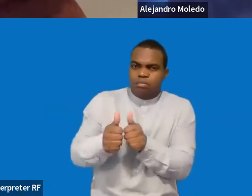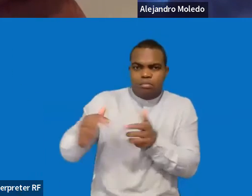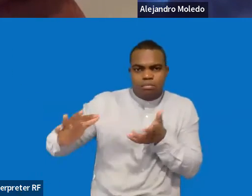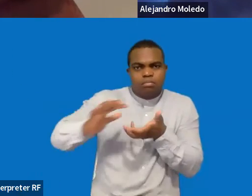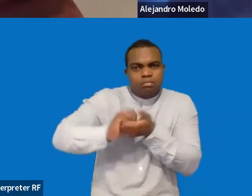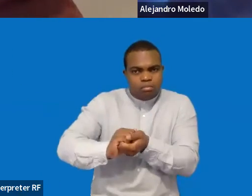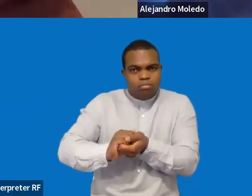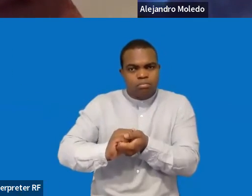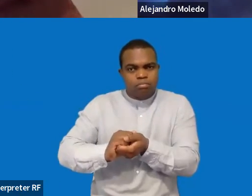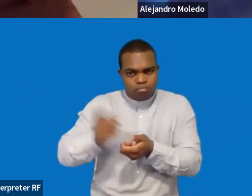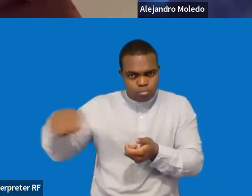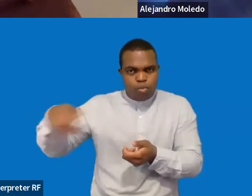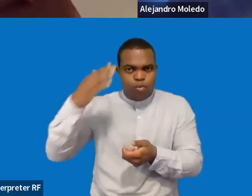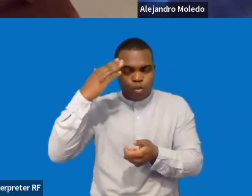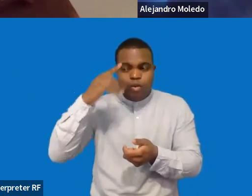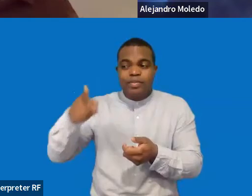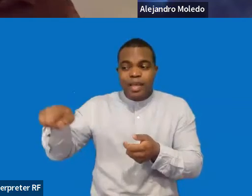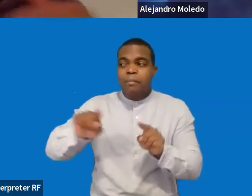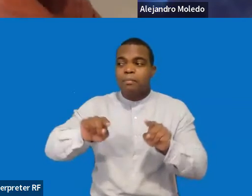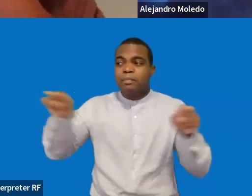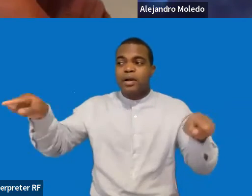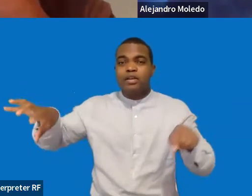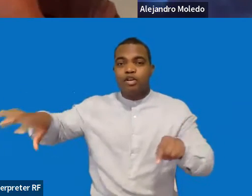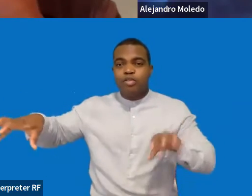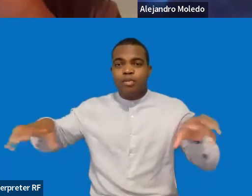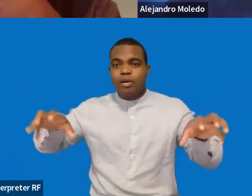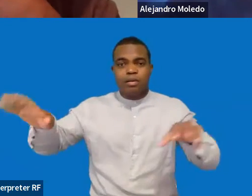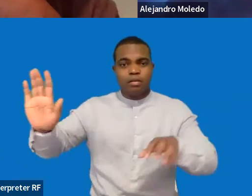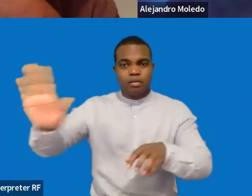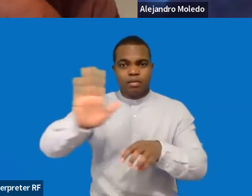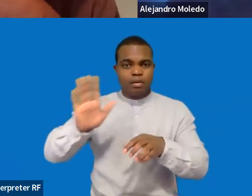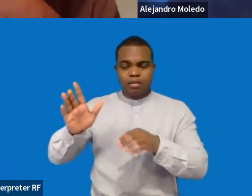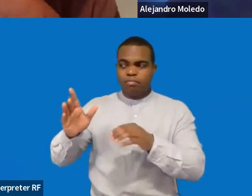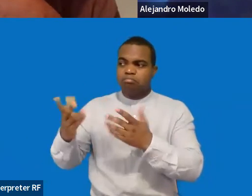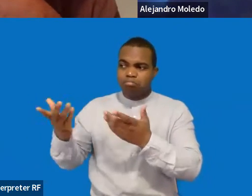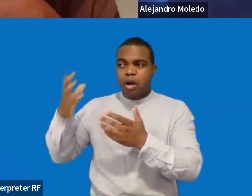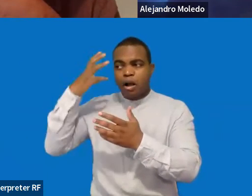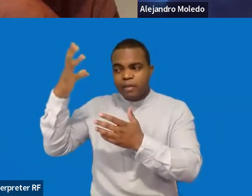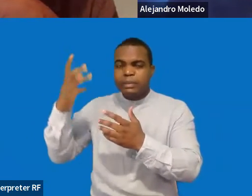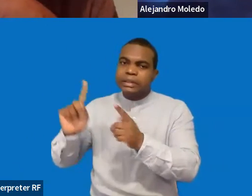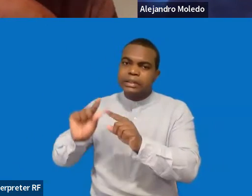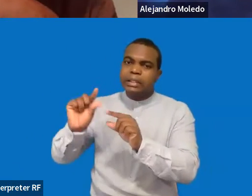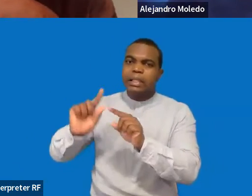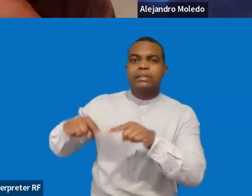If you can help by reaching out to your national government, your ministry in charge of disability,